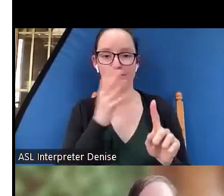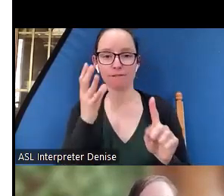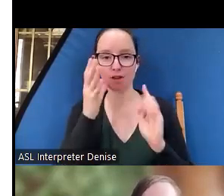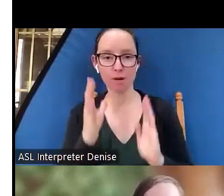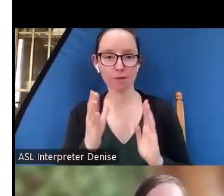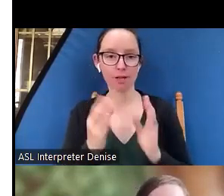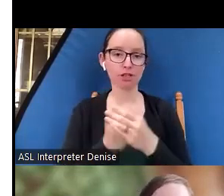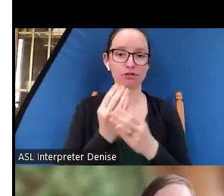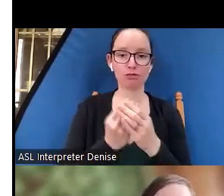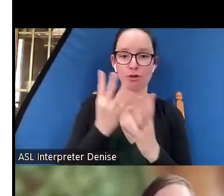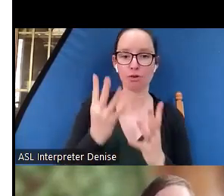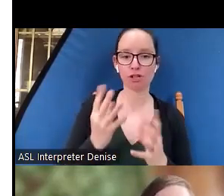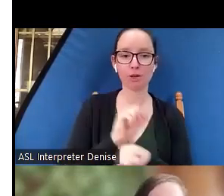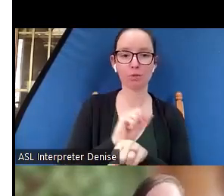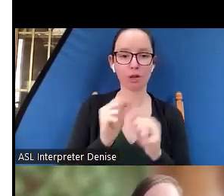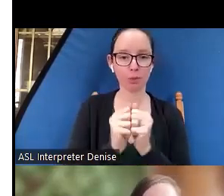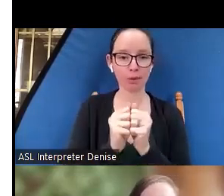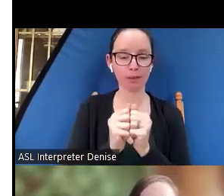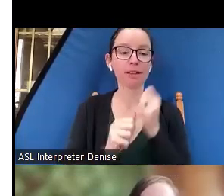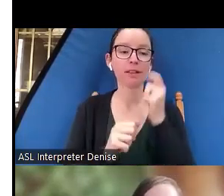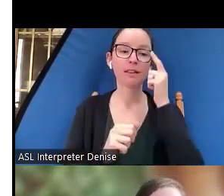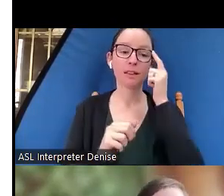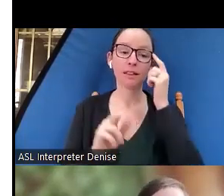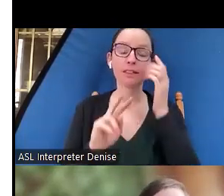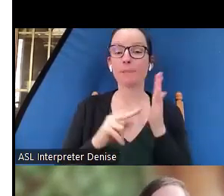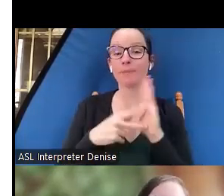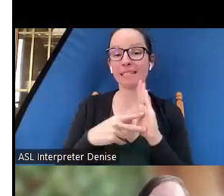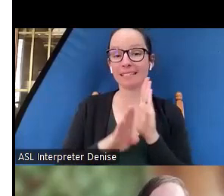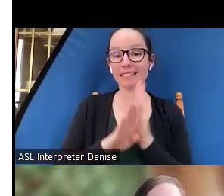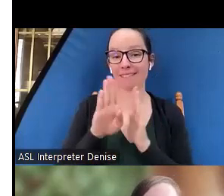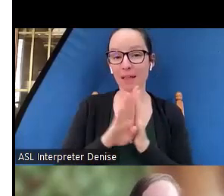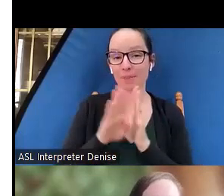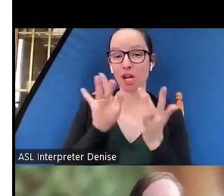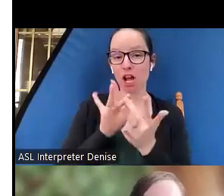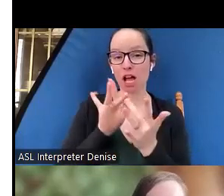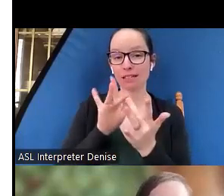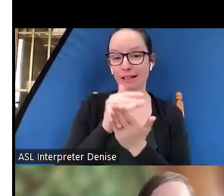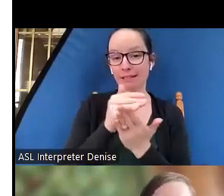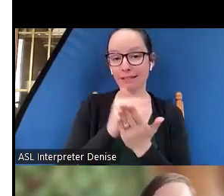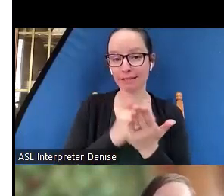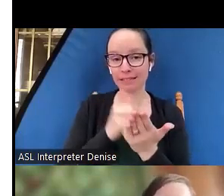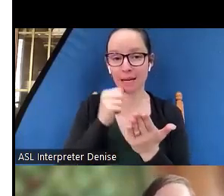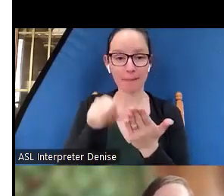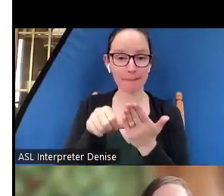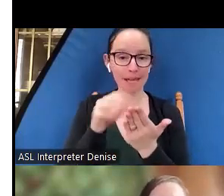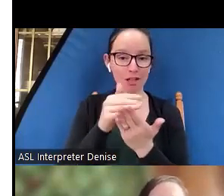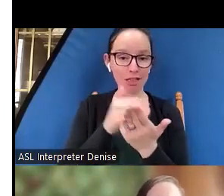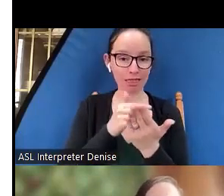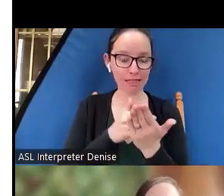Part of that means developing contact lists and mailing lists and keeping those up to date as projects move along.